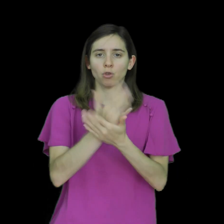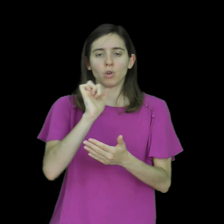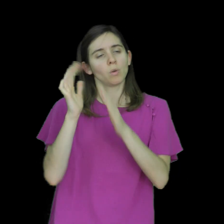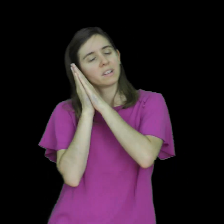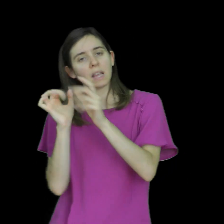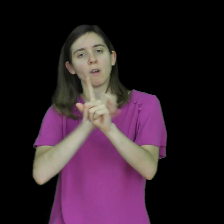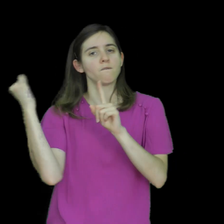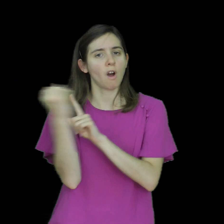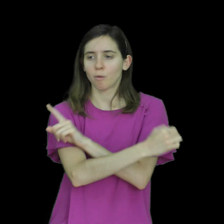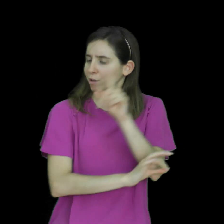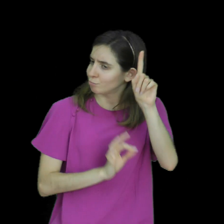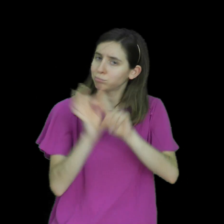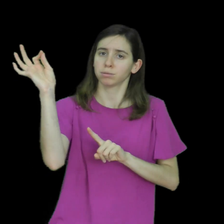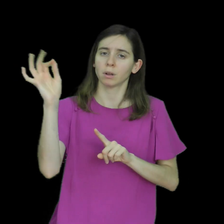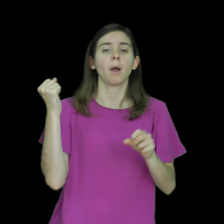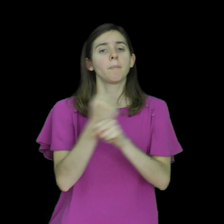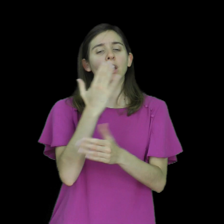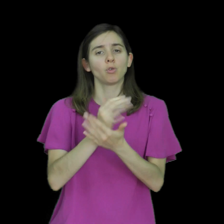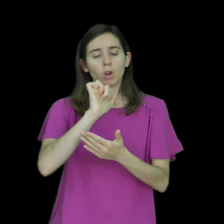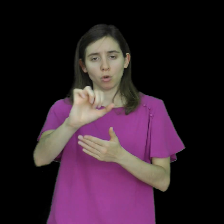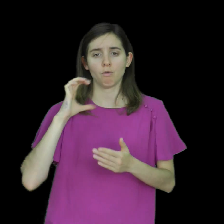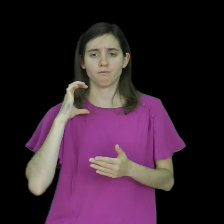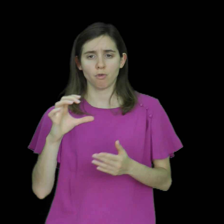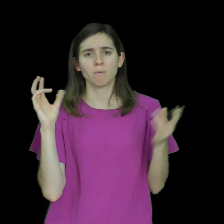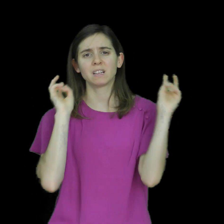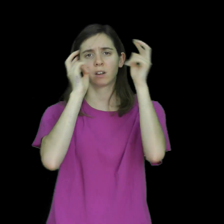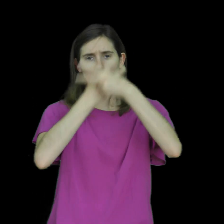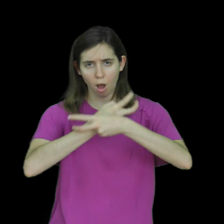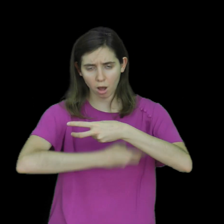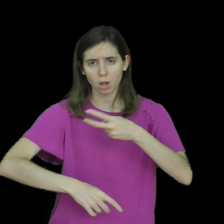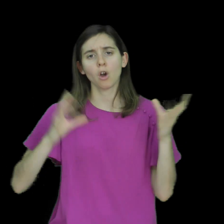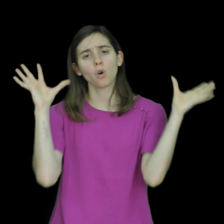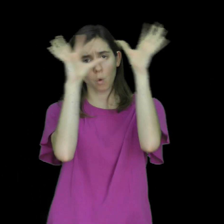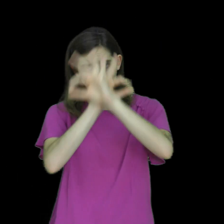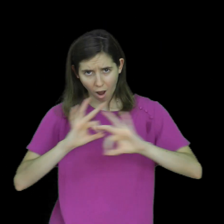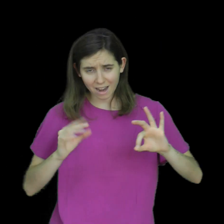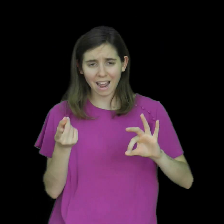Make sure the room that you sleep in is dark, quiet, and if possible a